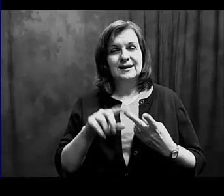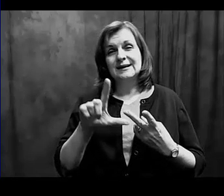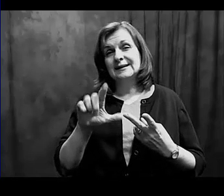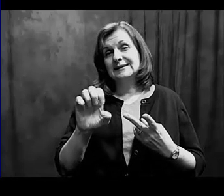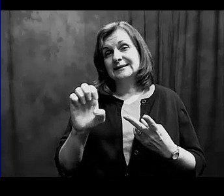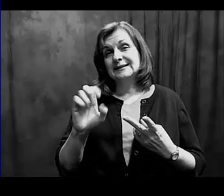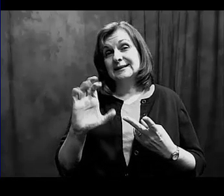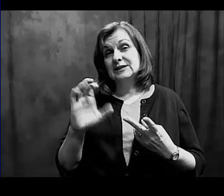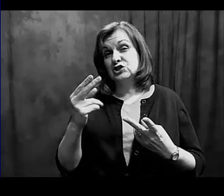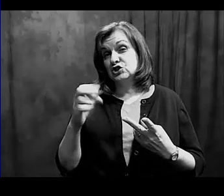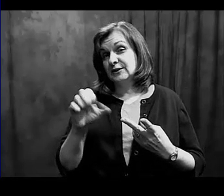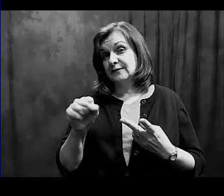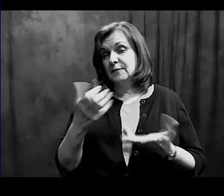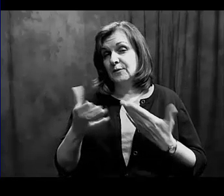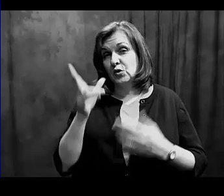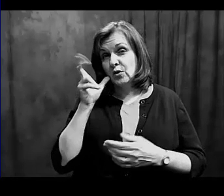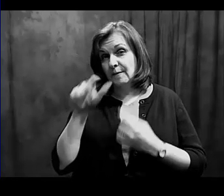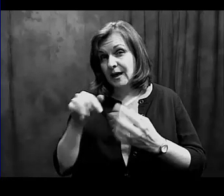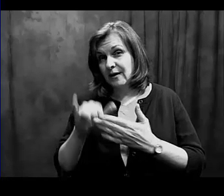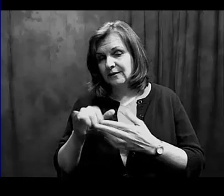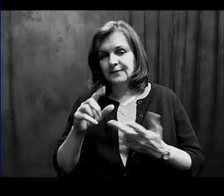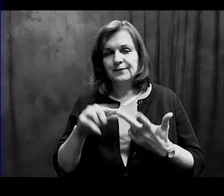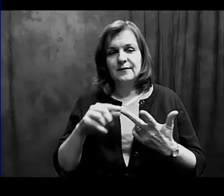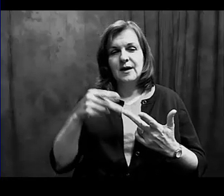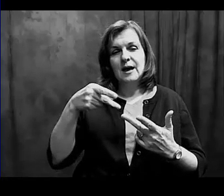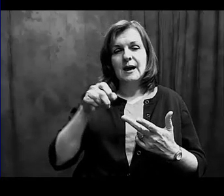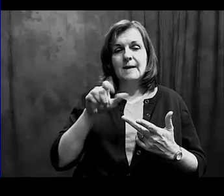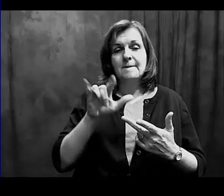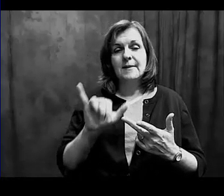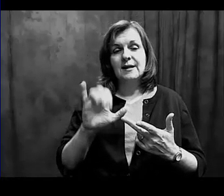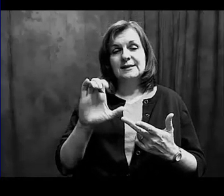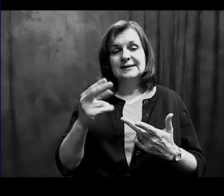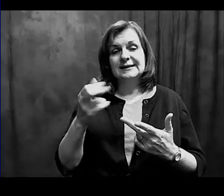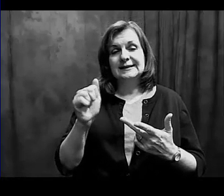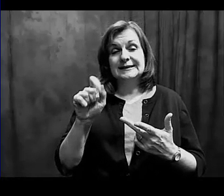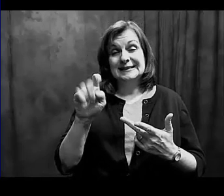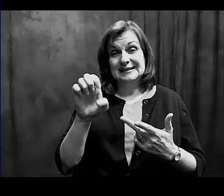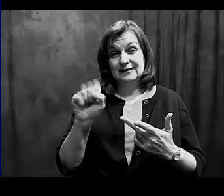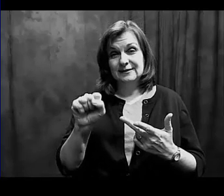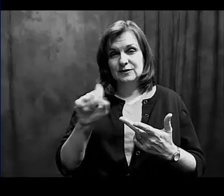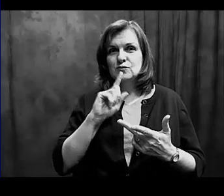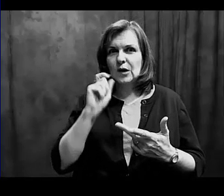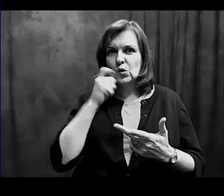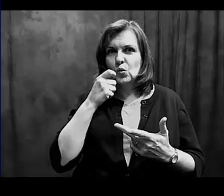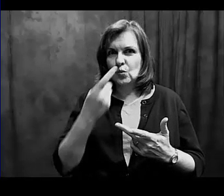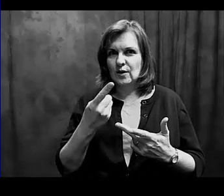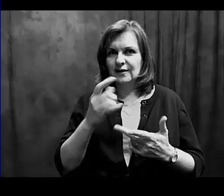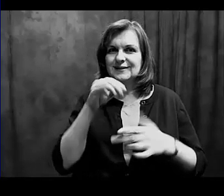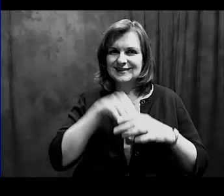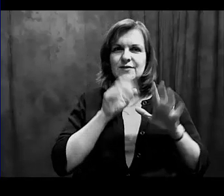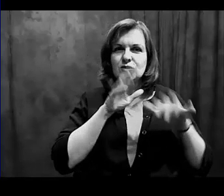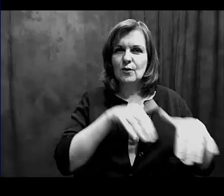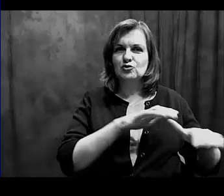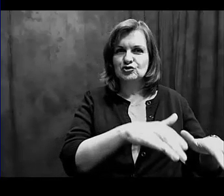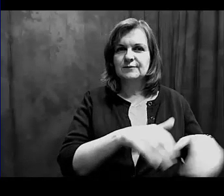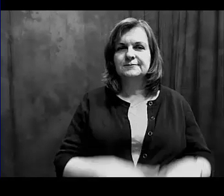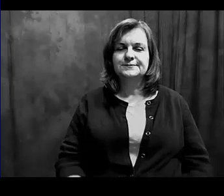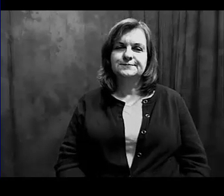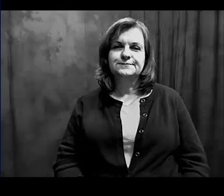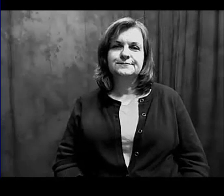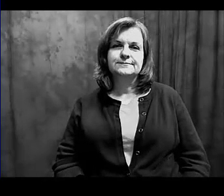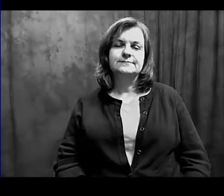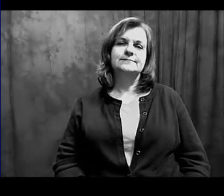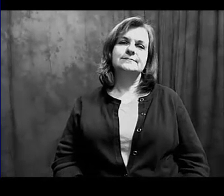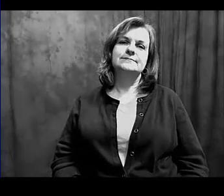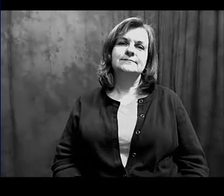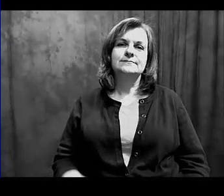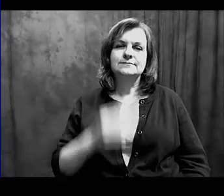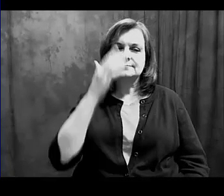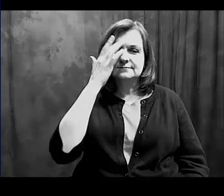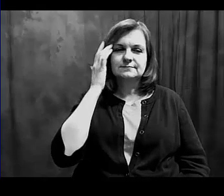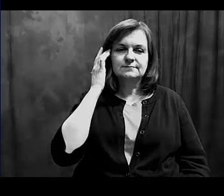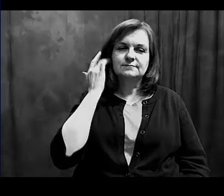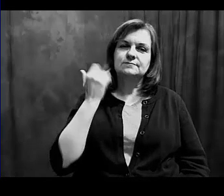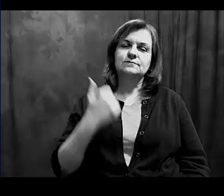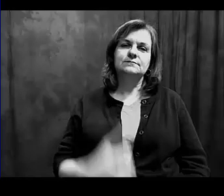leeches you probably also heard of -- but polycheates are actually a really cool one that is ocean bound